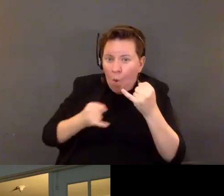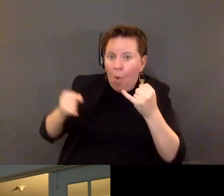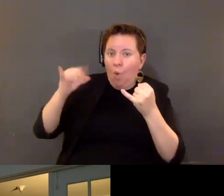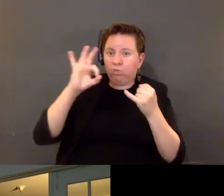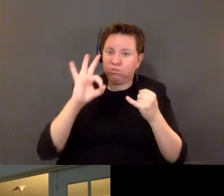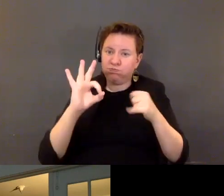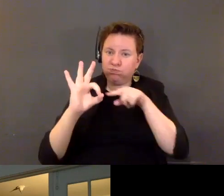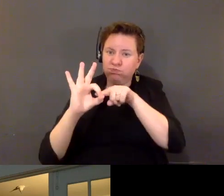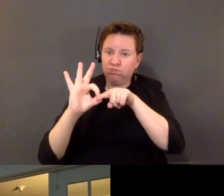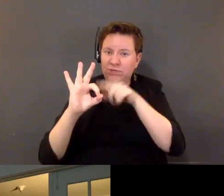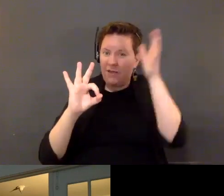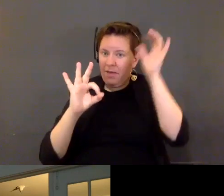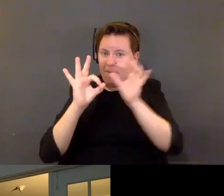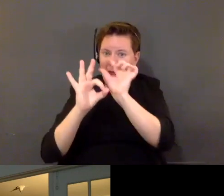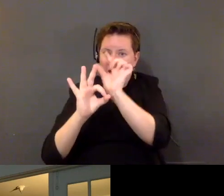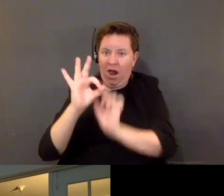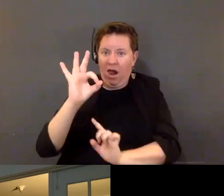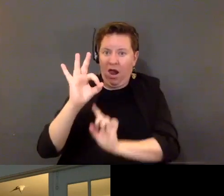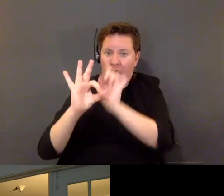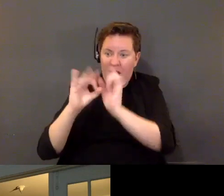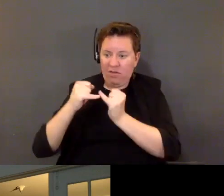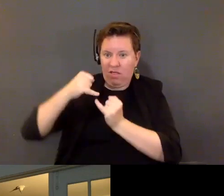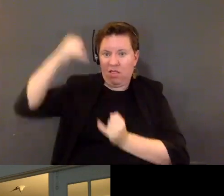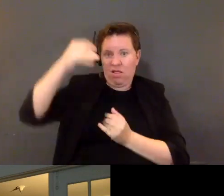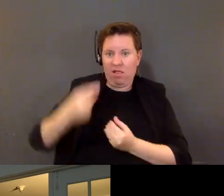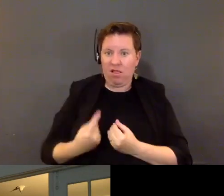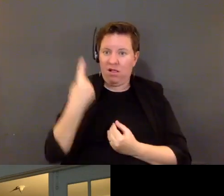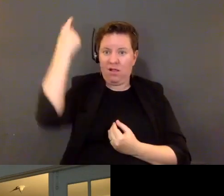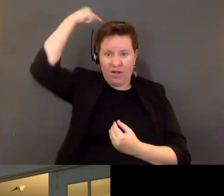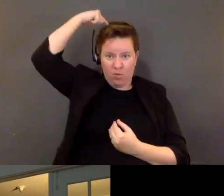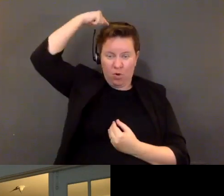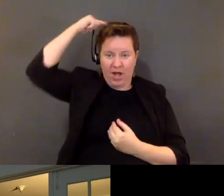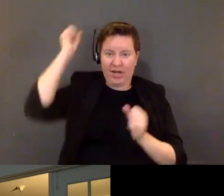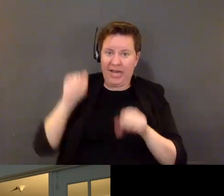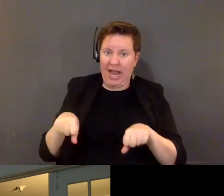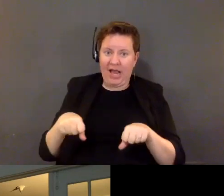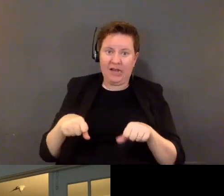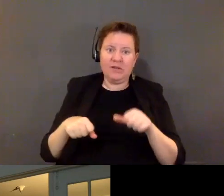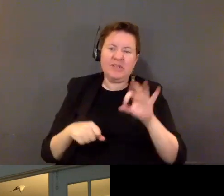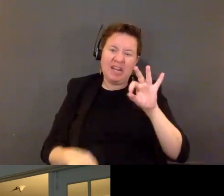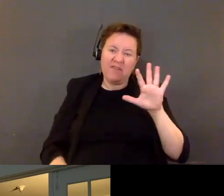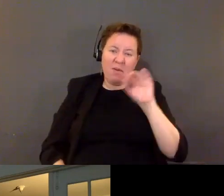everything can just go straight up the spinal cord into the brain and so it was 95 fatal before